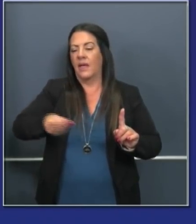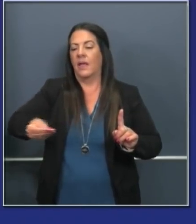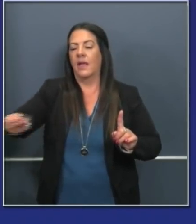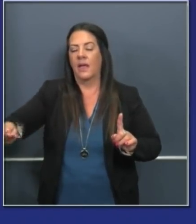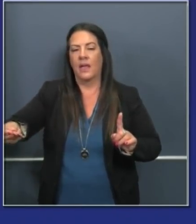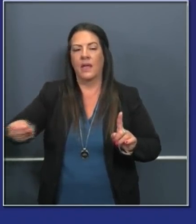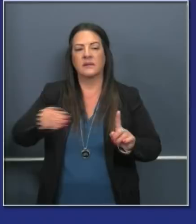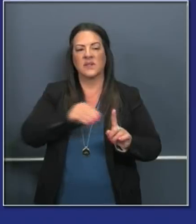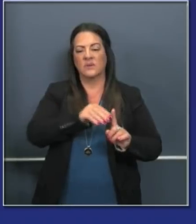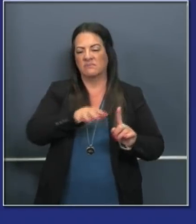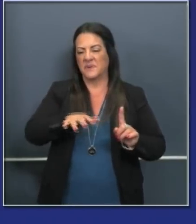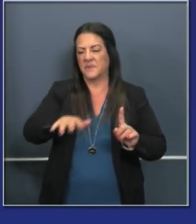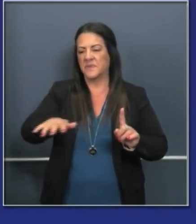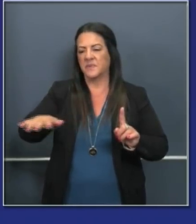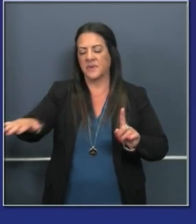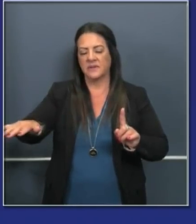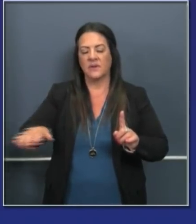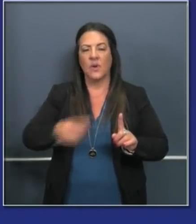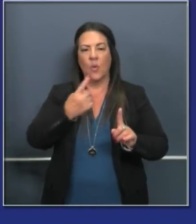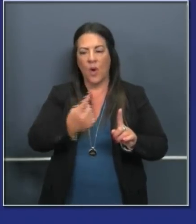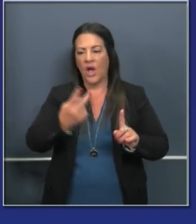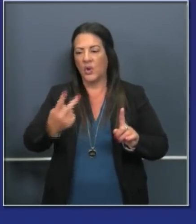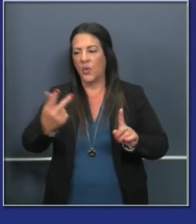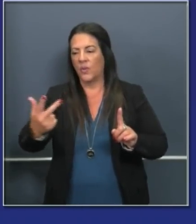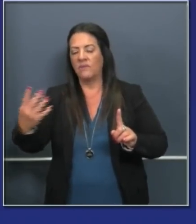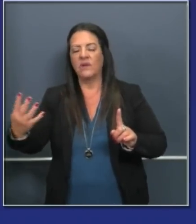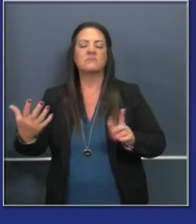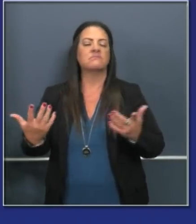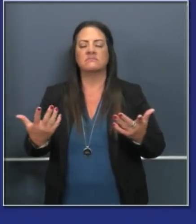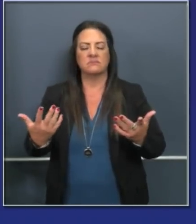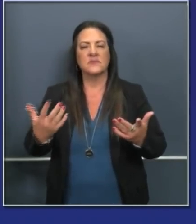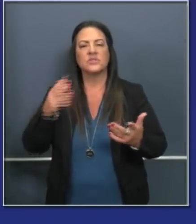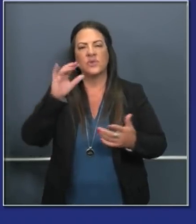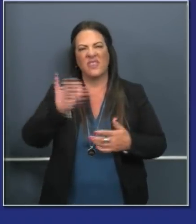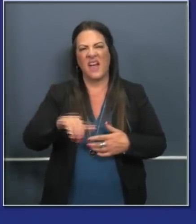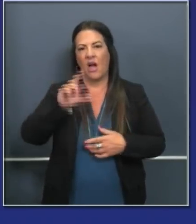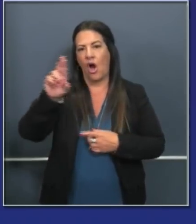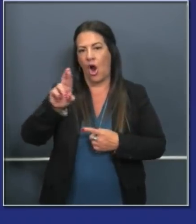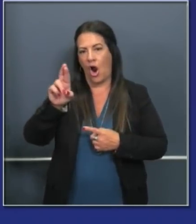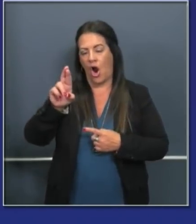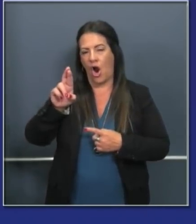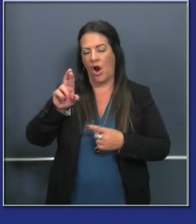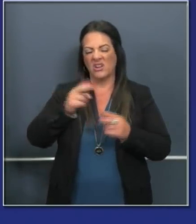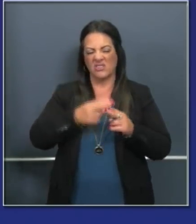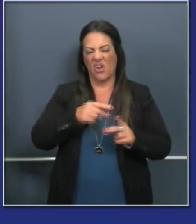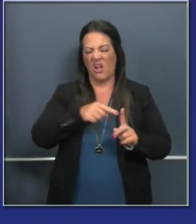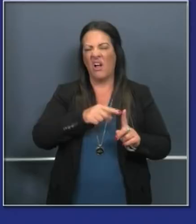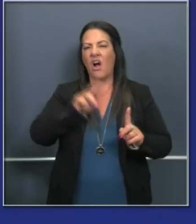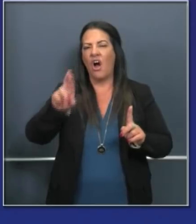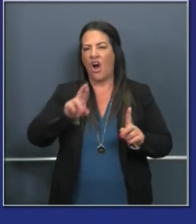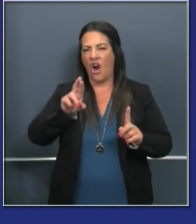OTHER PERSON IF THAT ARE EFFECTIVE GOES UP TO 2. IS ONE